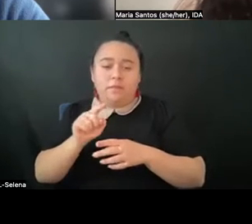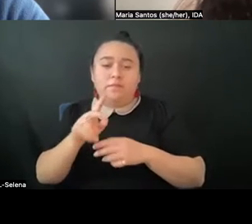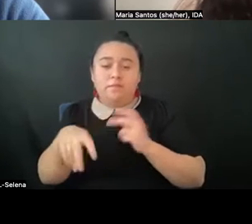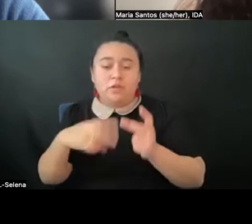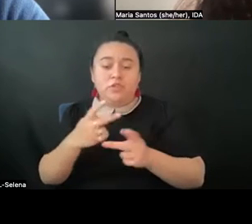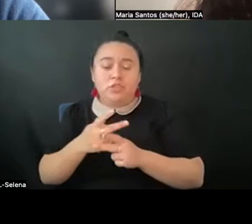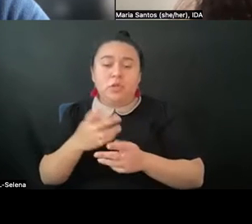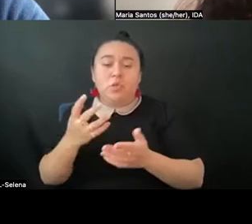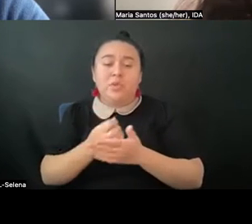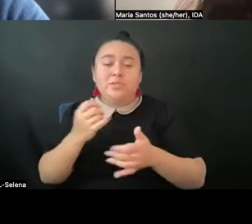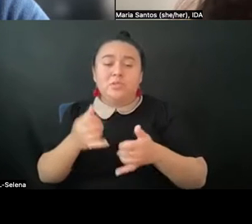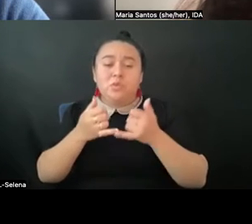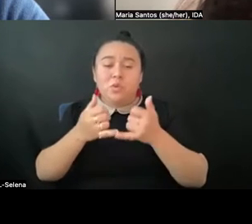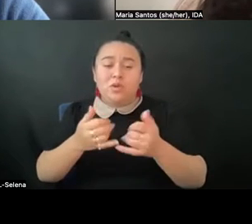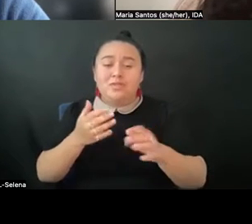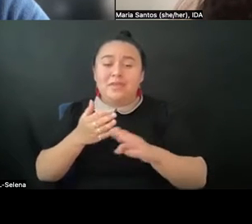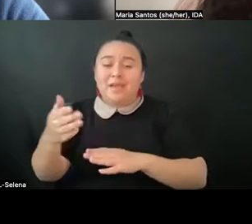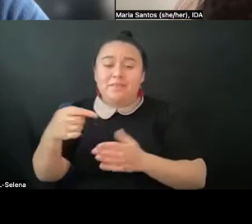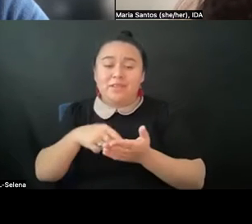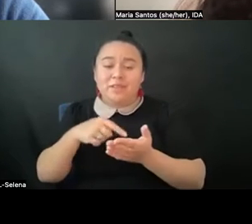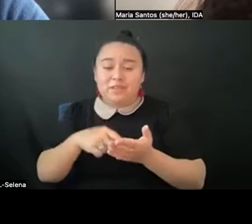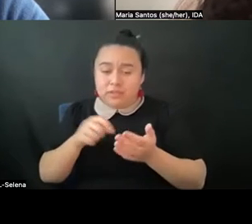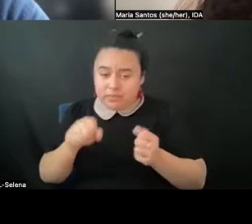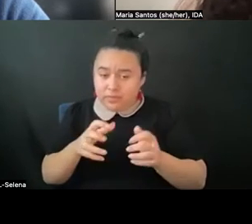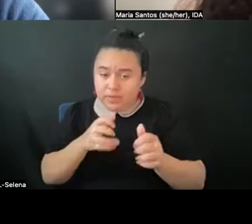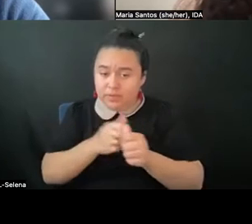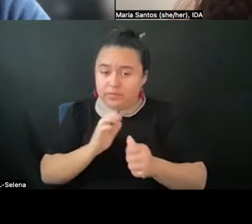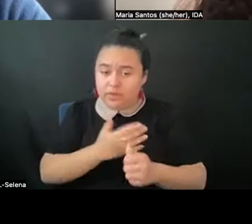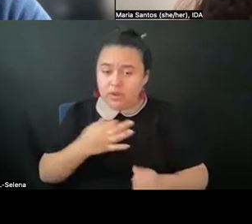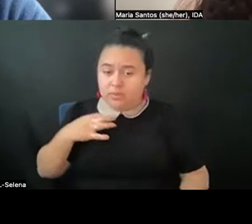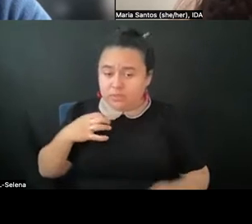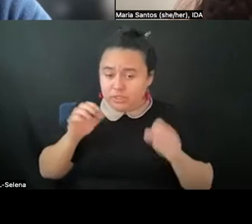can we inform and update you with -- in our application?